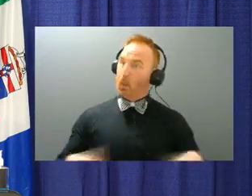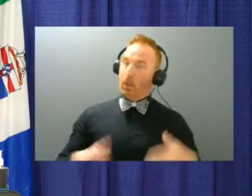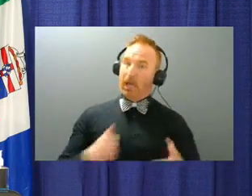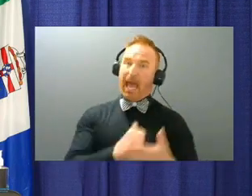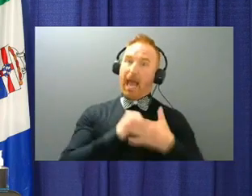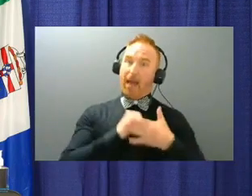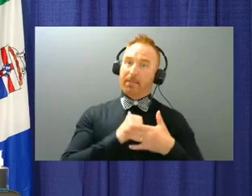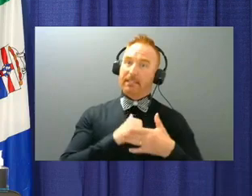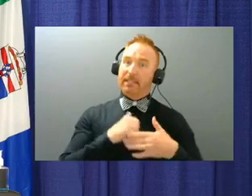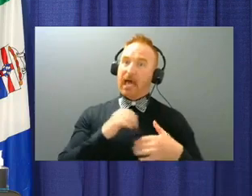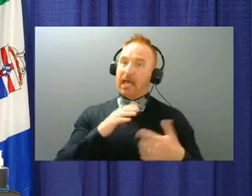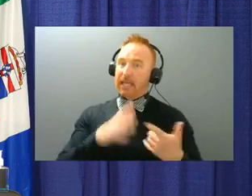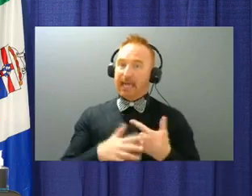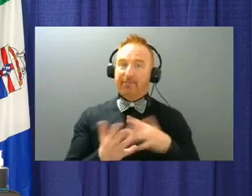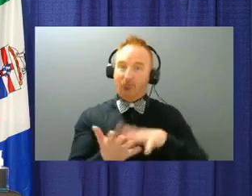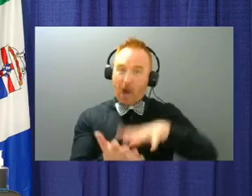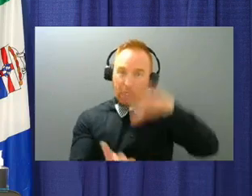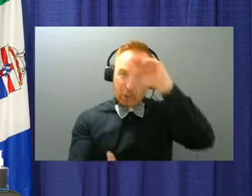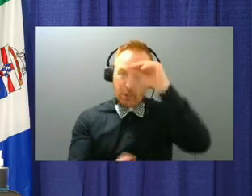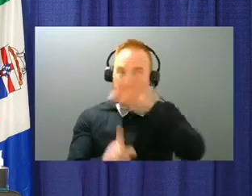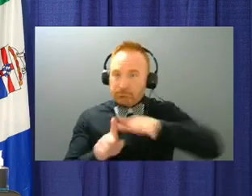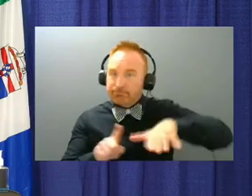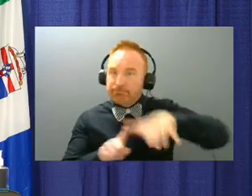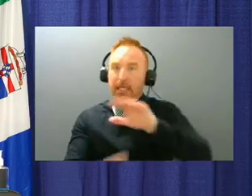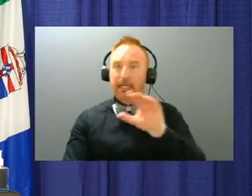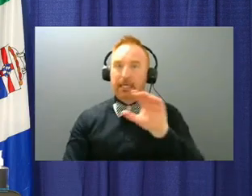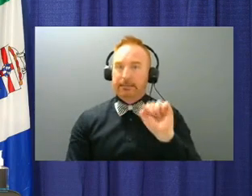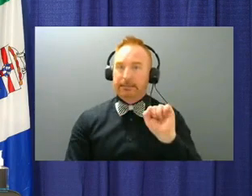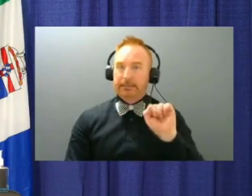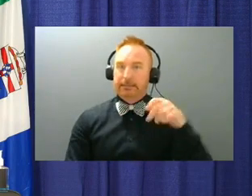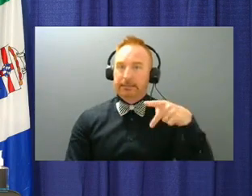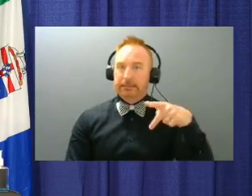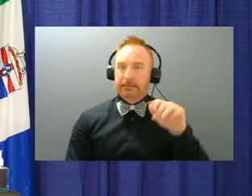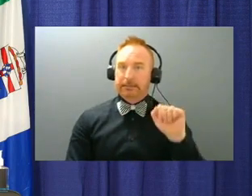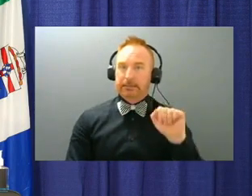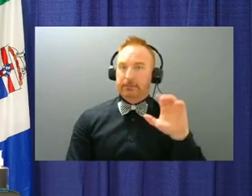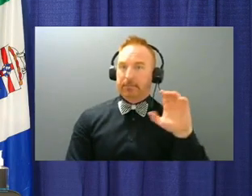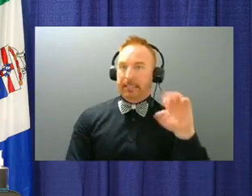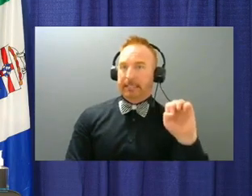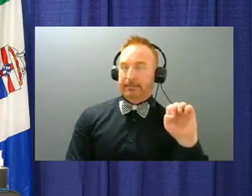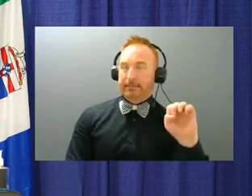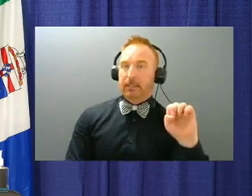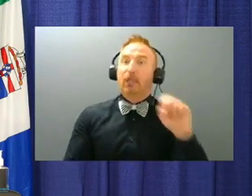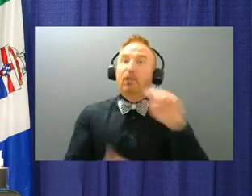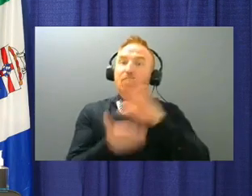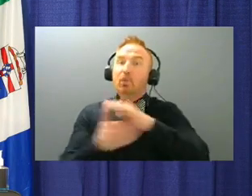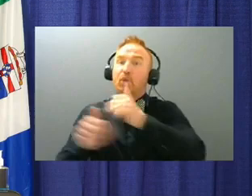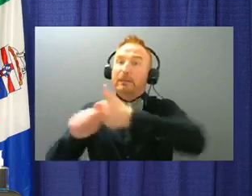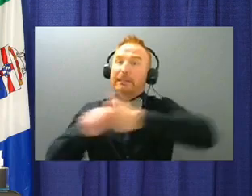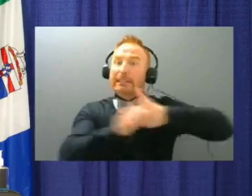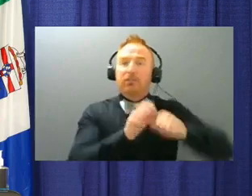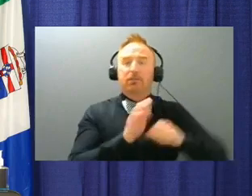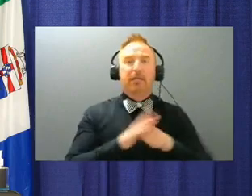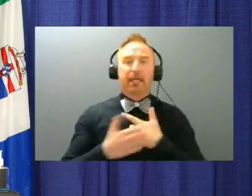to help us with the learning spaces that we have. And as every single school goes